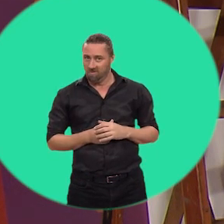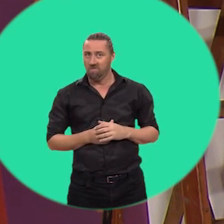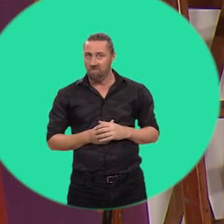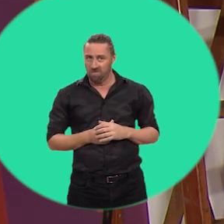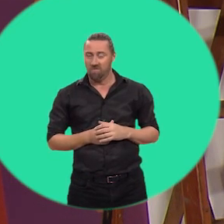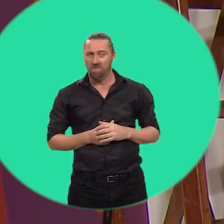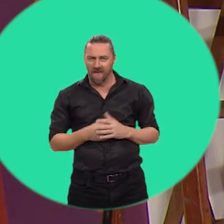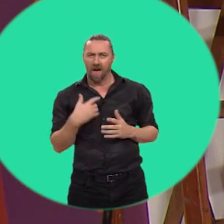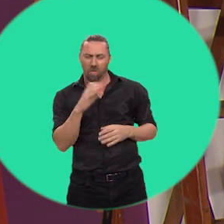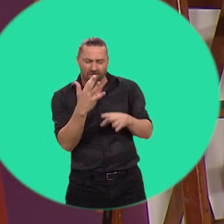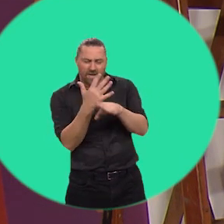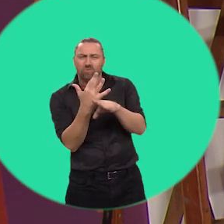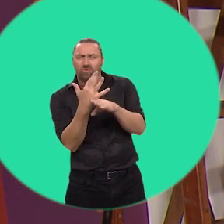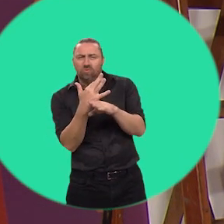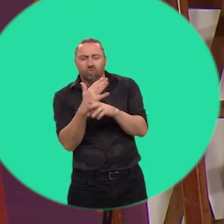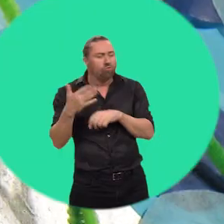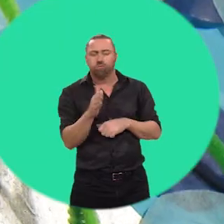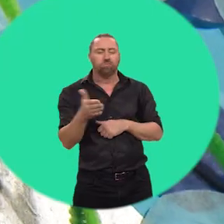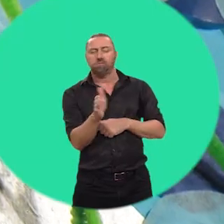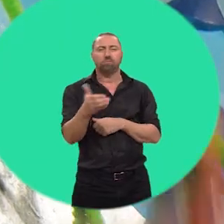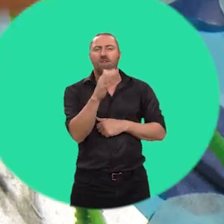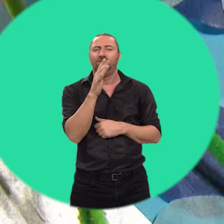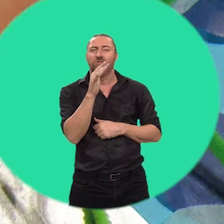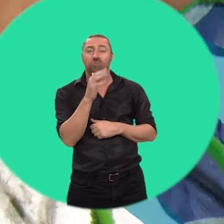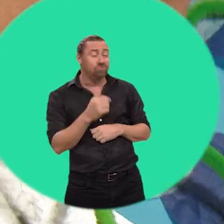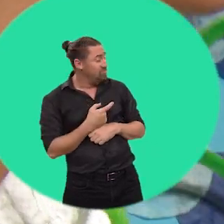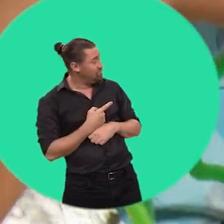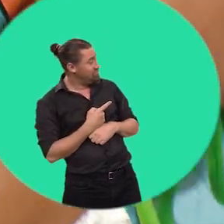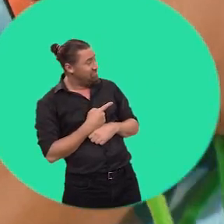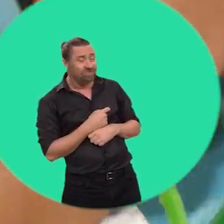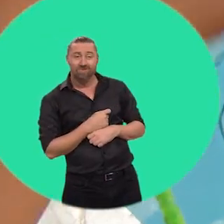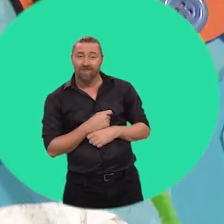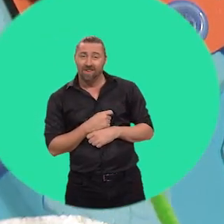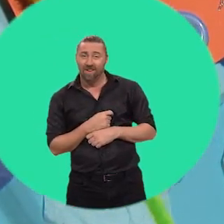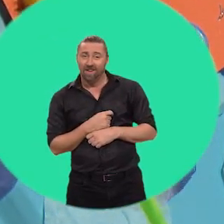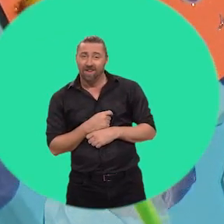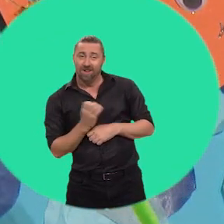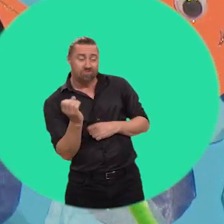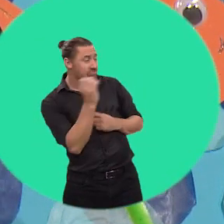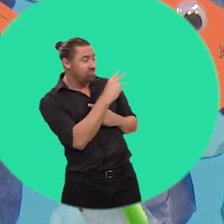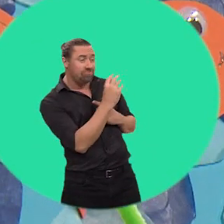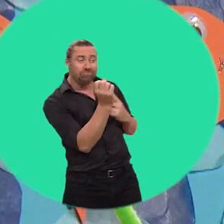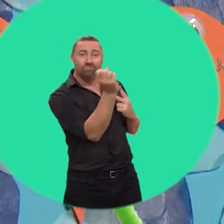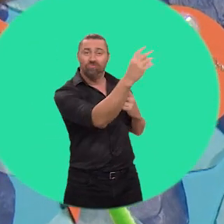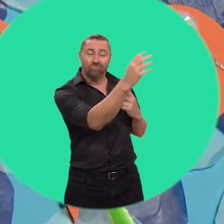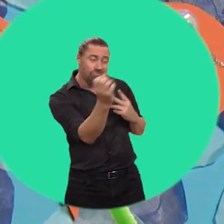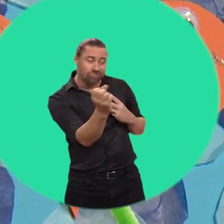And then I think we need some fish swimming around. So, I'm gonna add one fish swimming up here, another fish, he can be down here,